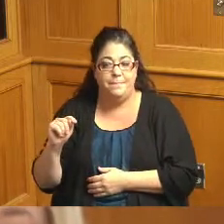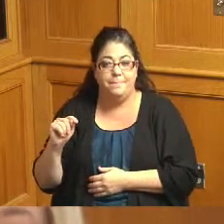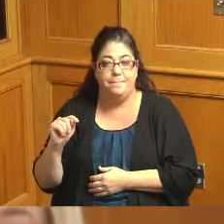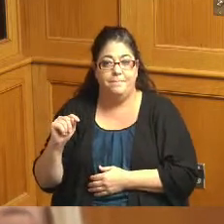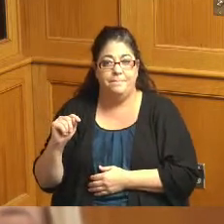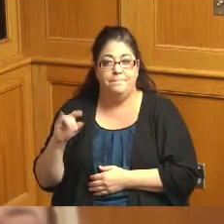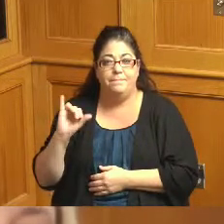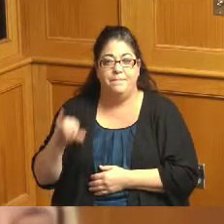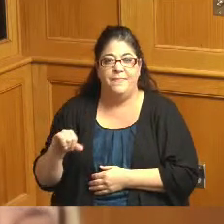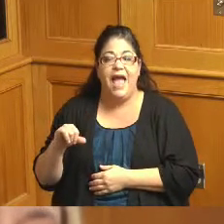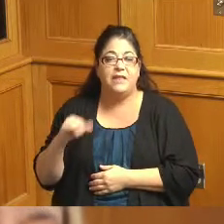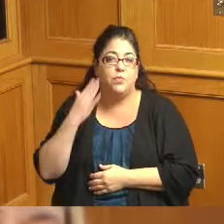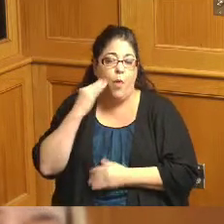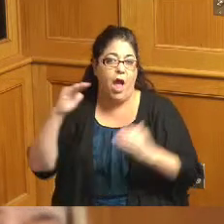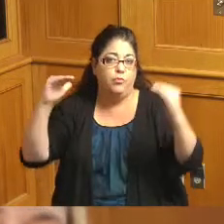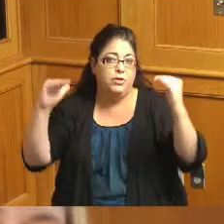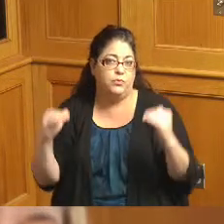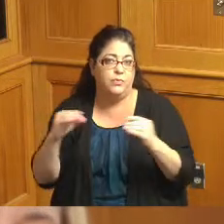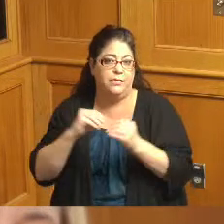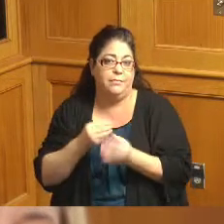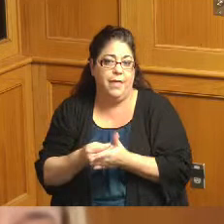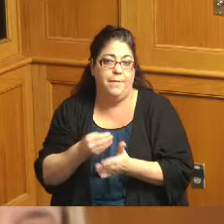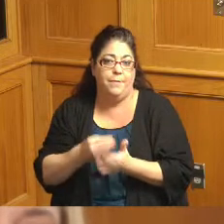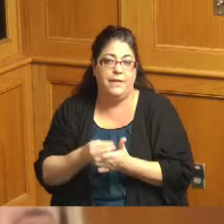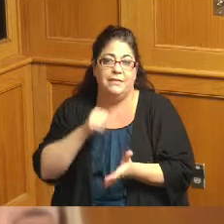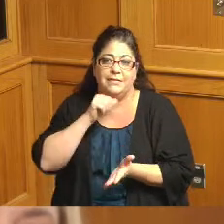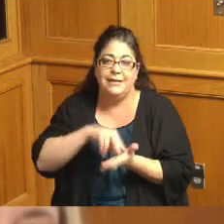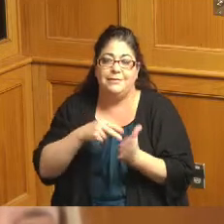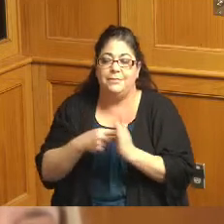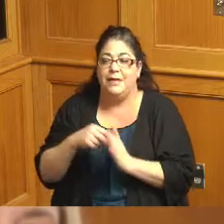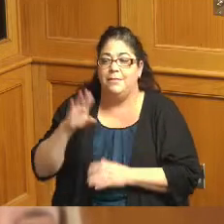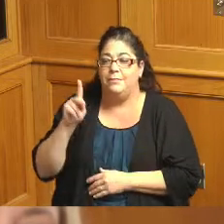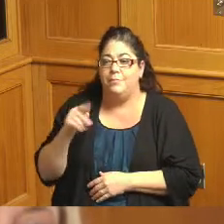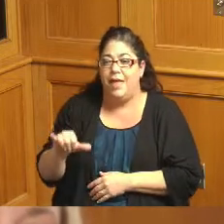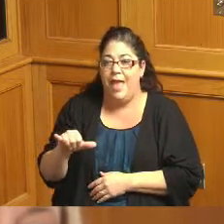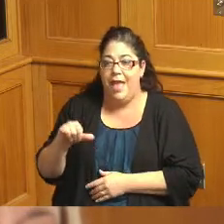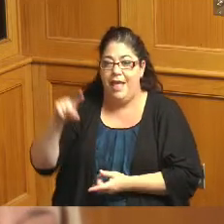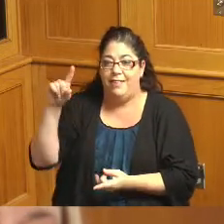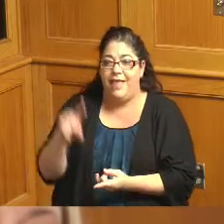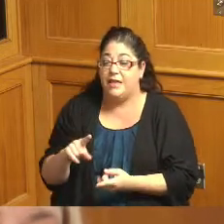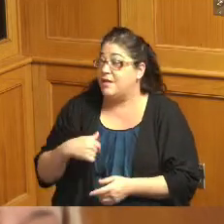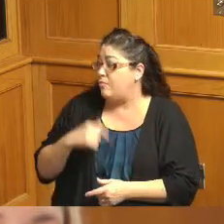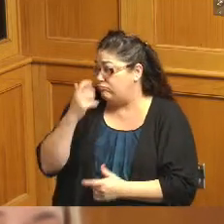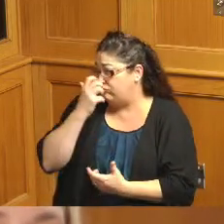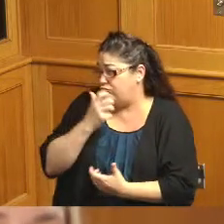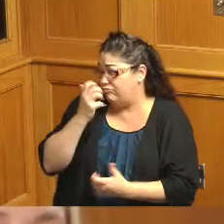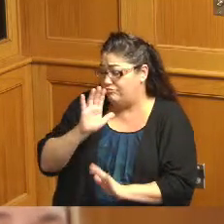reduction reflects it it doesn't reflect their base salaries wow I think it's awesome one other